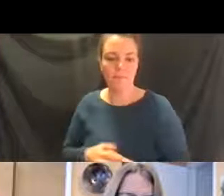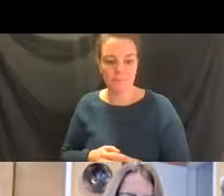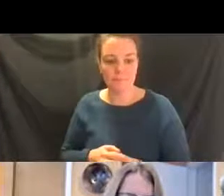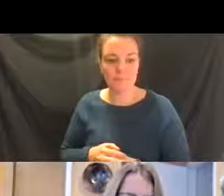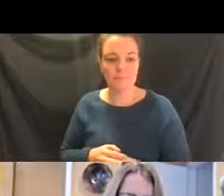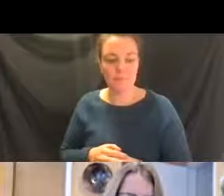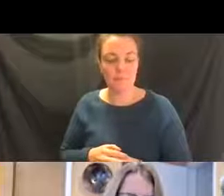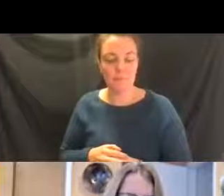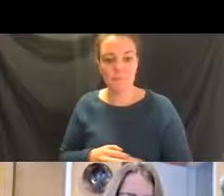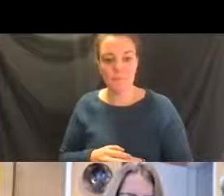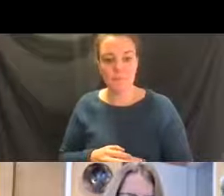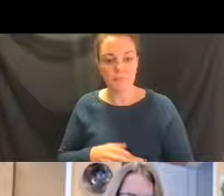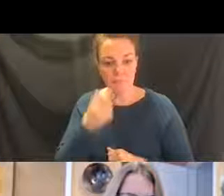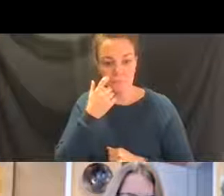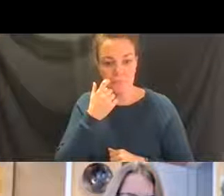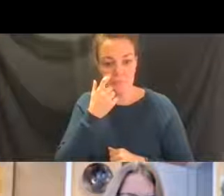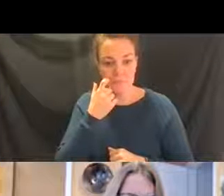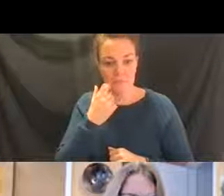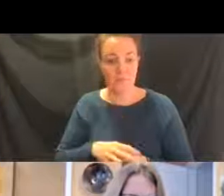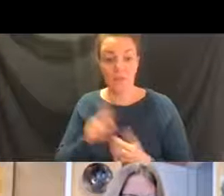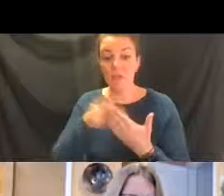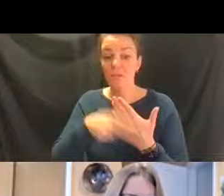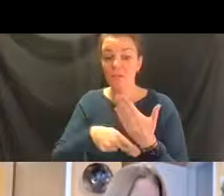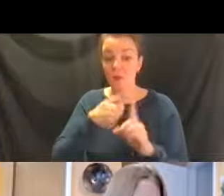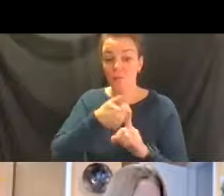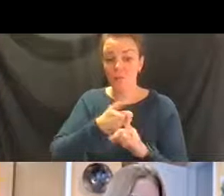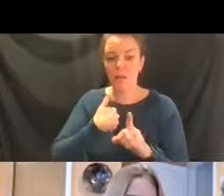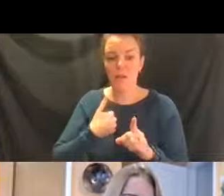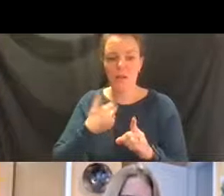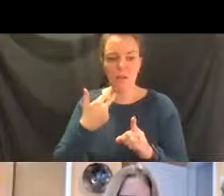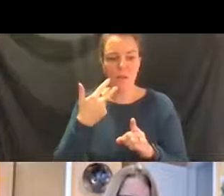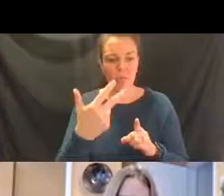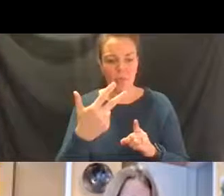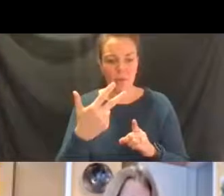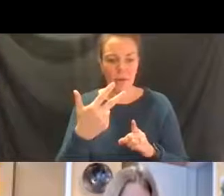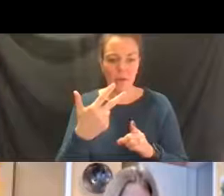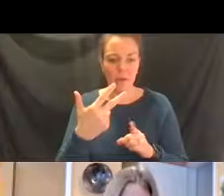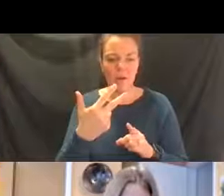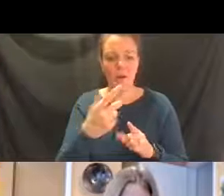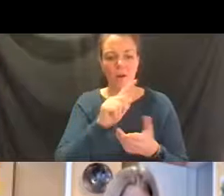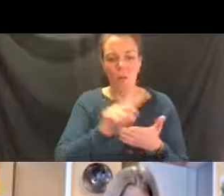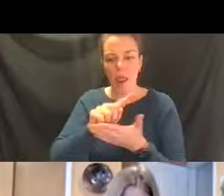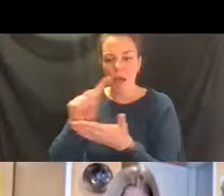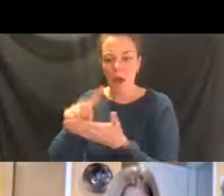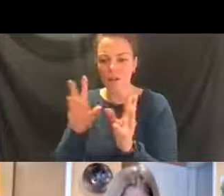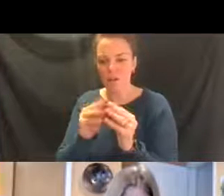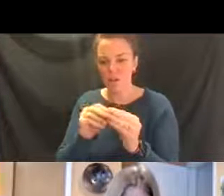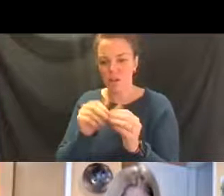and in the program consists of three one to two-hour sessions per week for 12 weeks total of